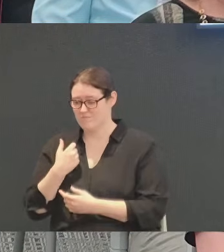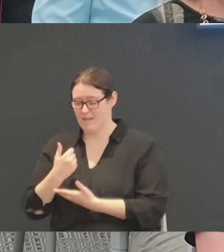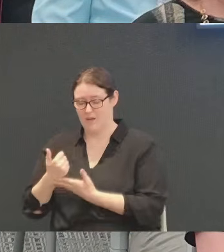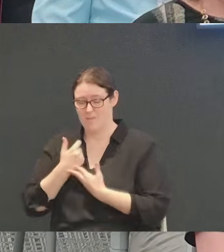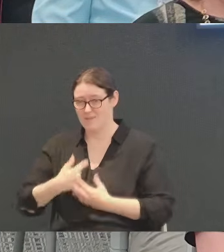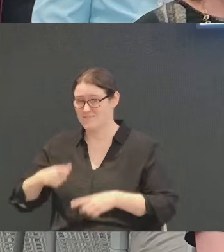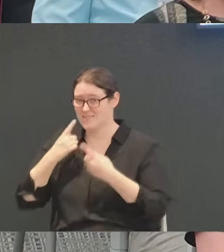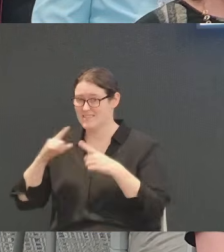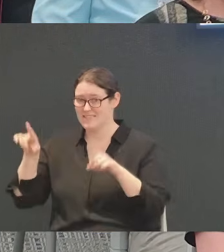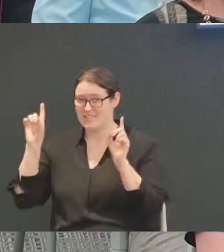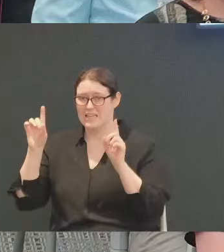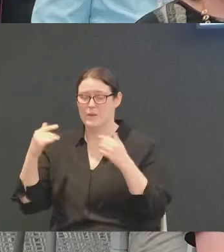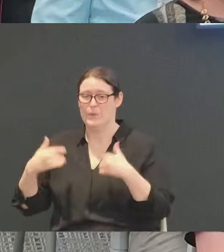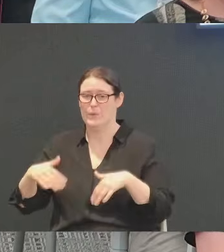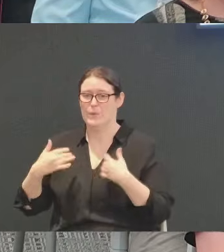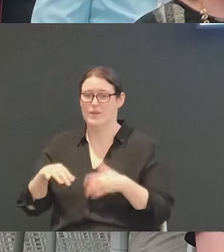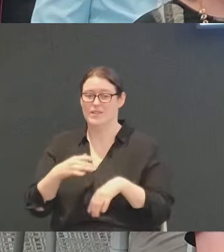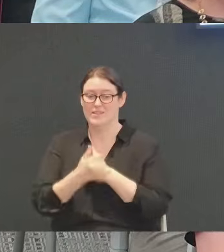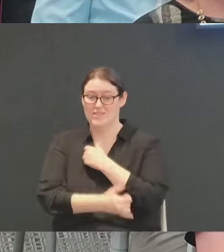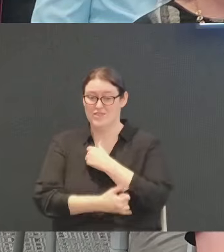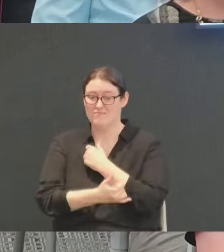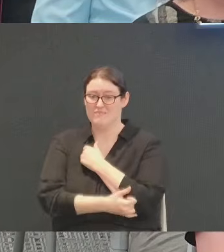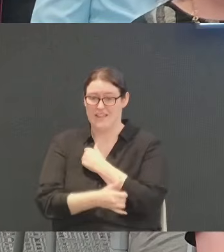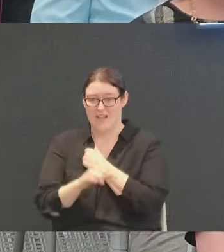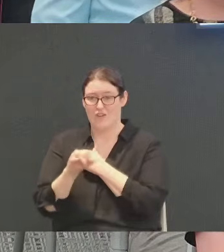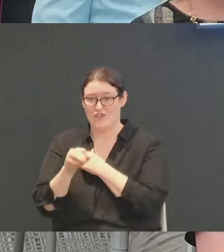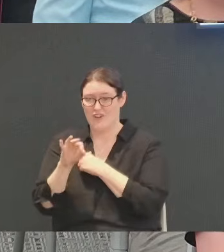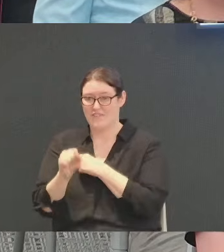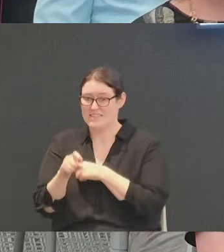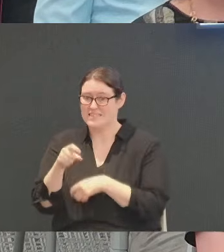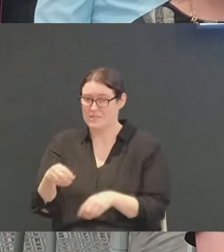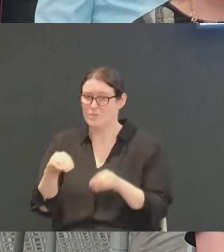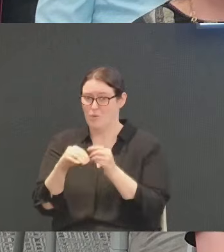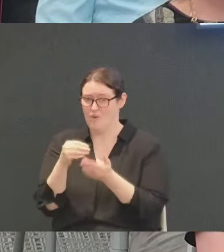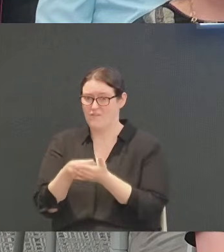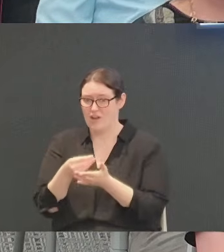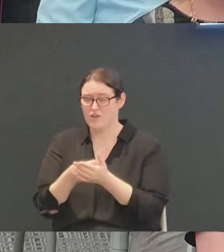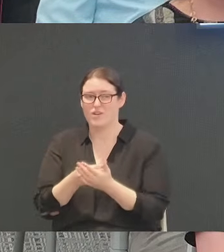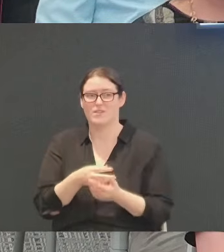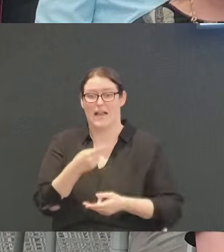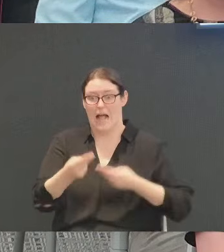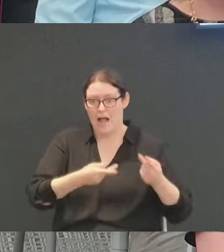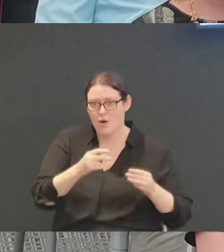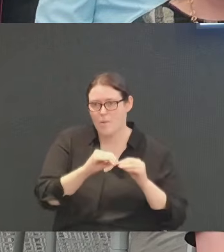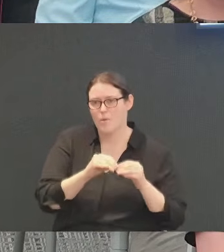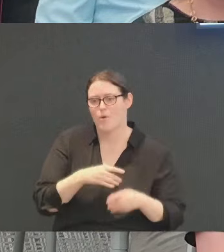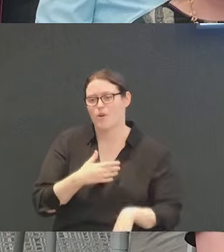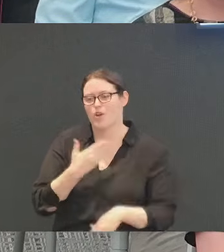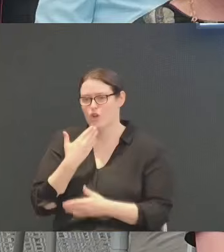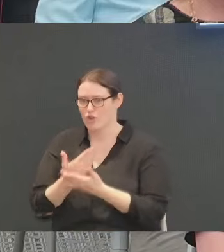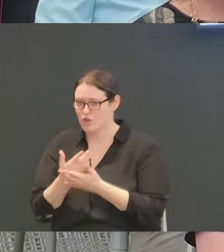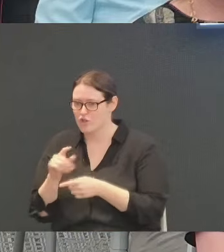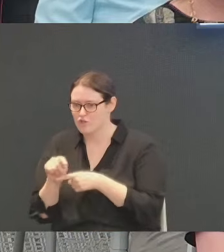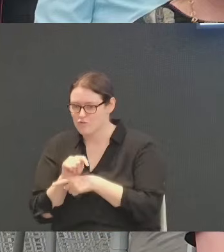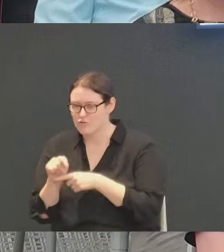County JFS needs more funding for hiring, keeping good case workers, better training for all of us